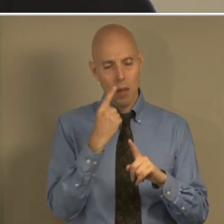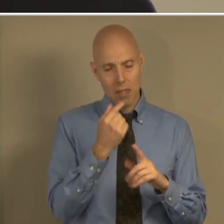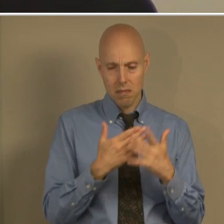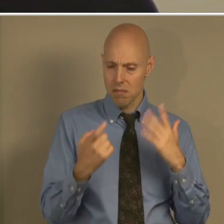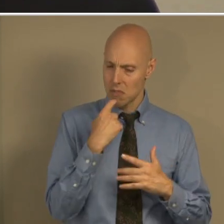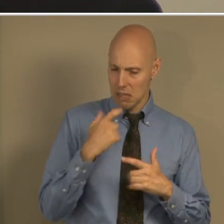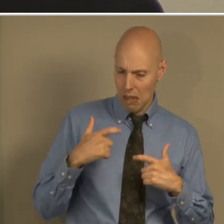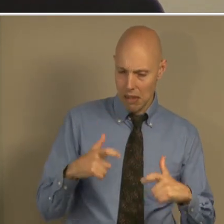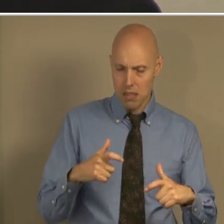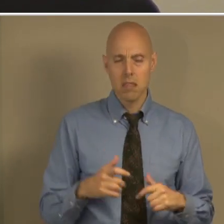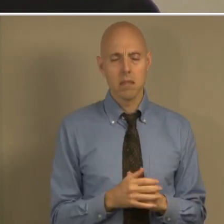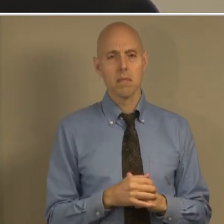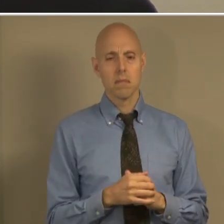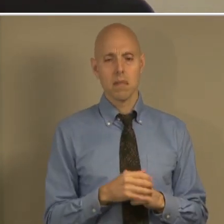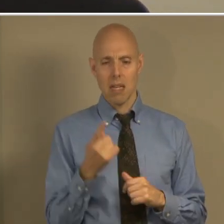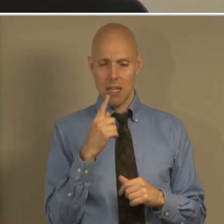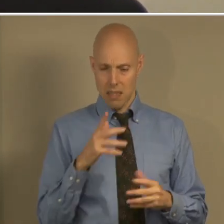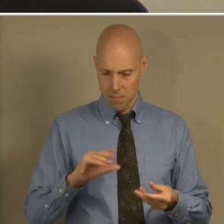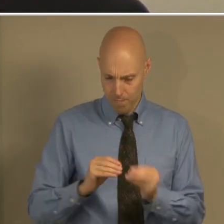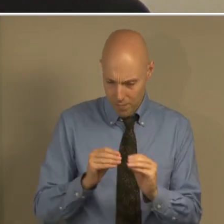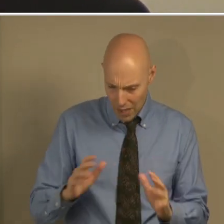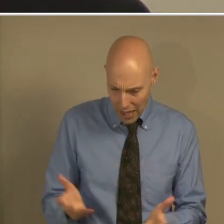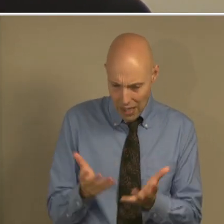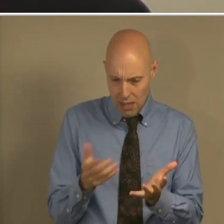and a continuation of things like Catalyst in various ways.